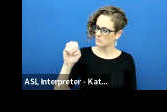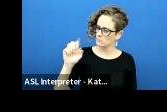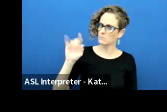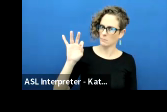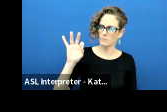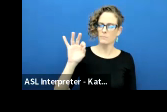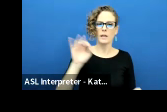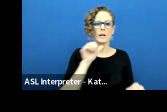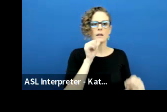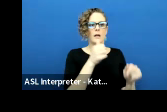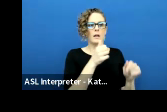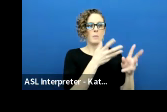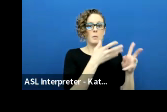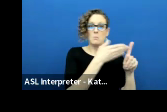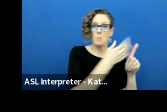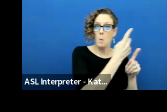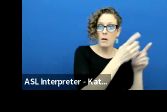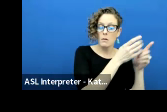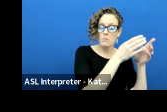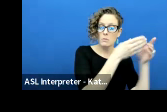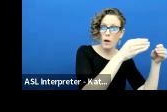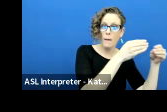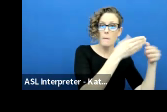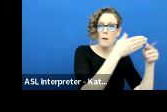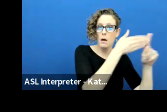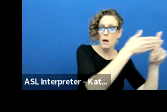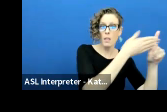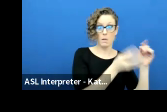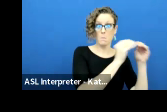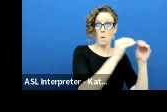how that thing goes together that kind of stuff so the more off the shelf we can get the better for